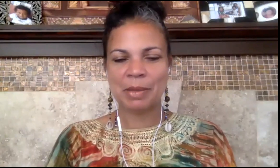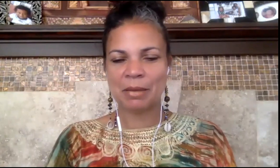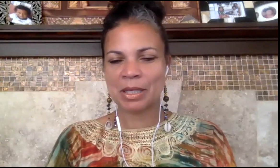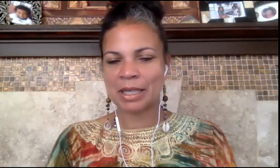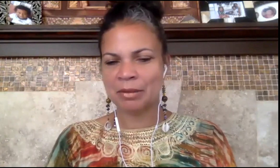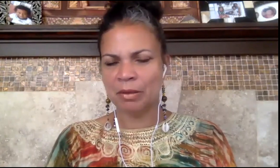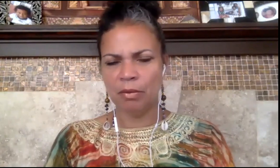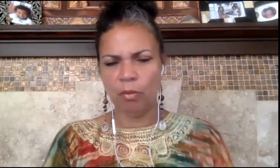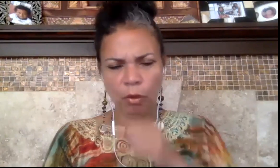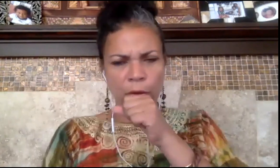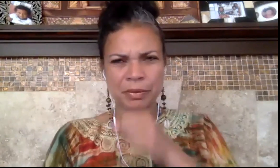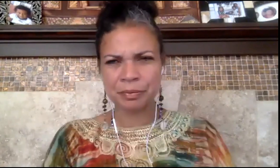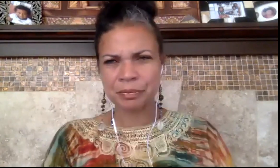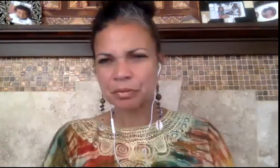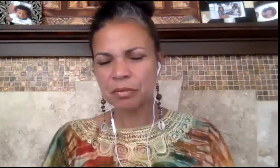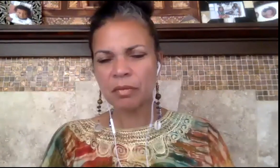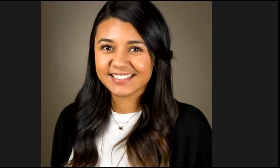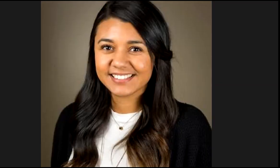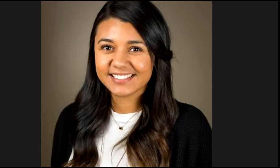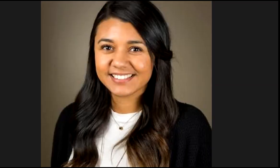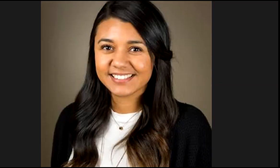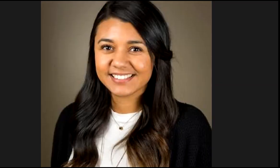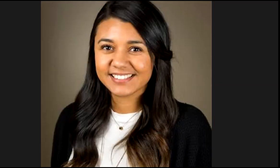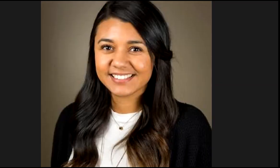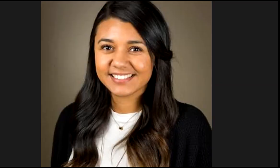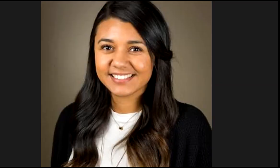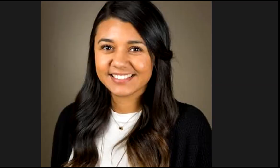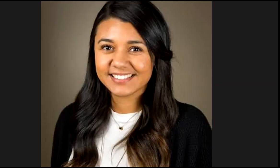i'm gonna do i